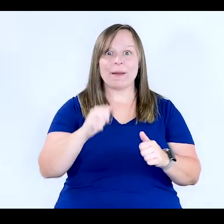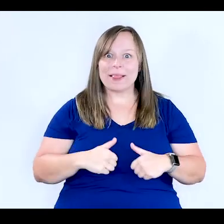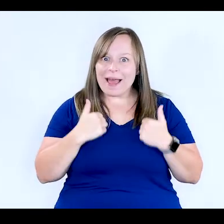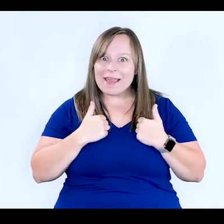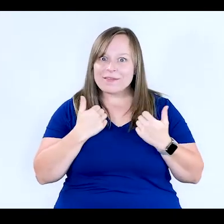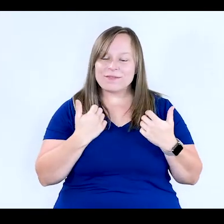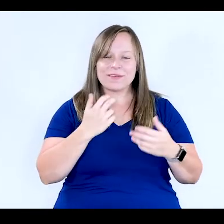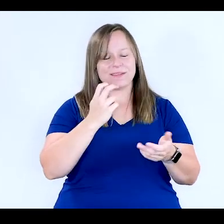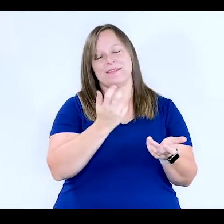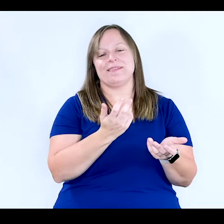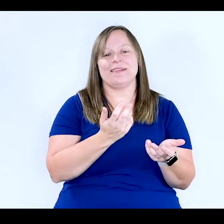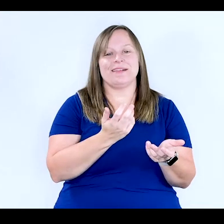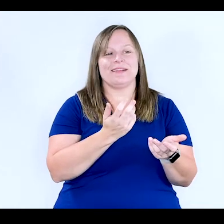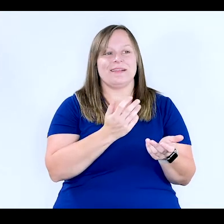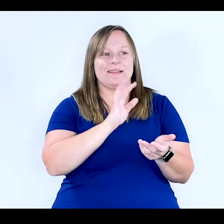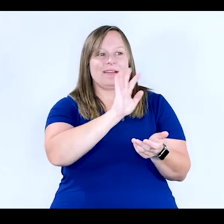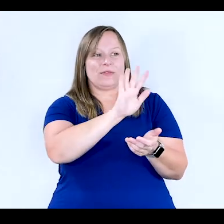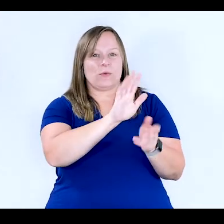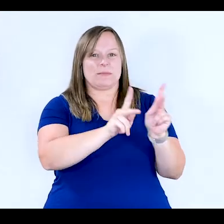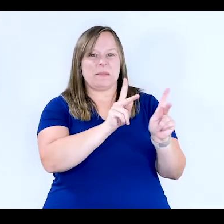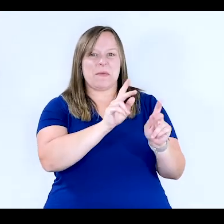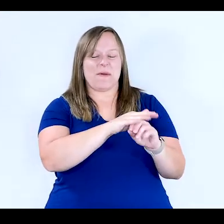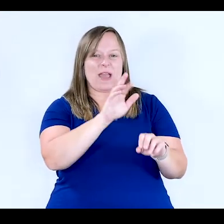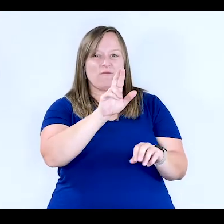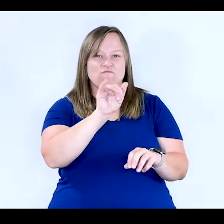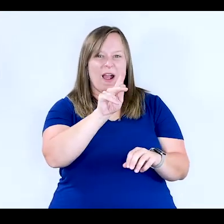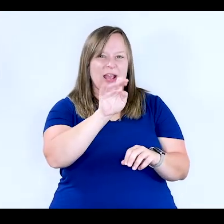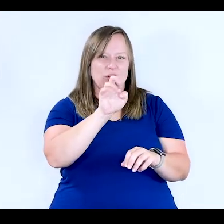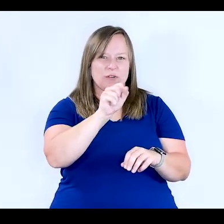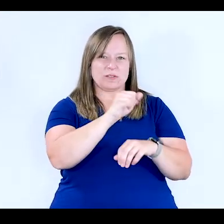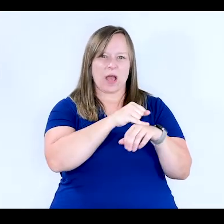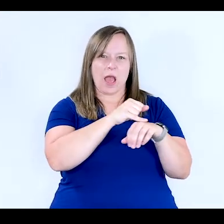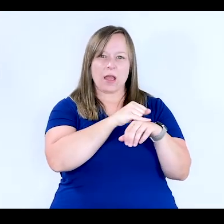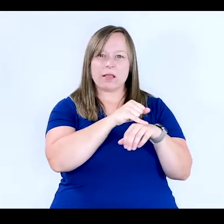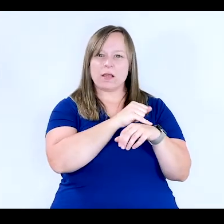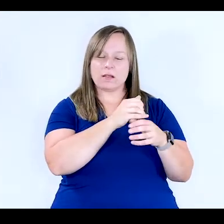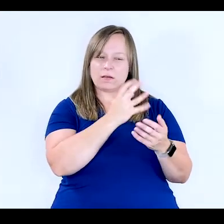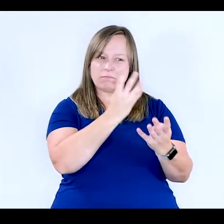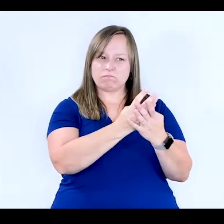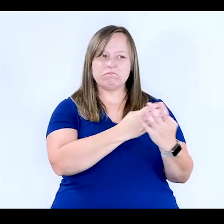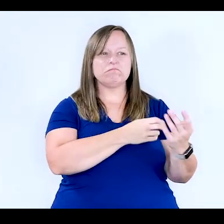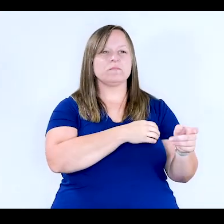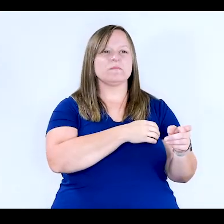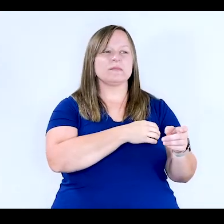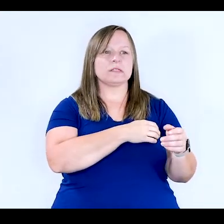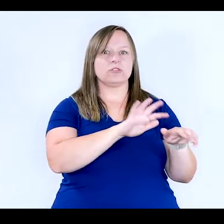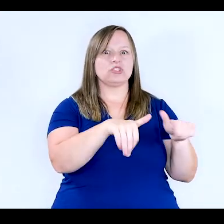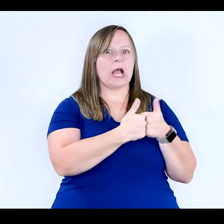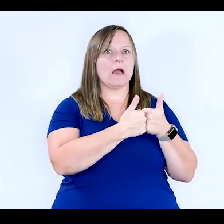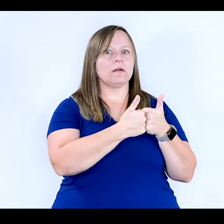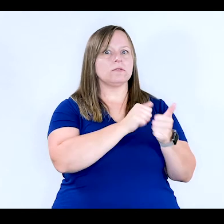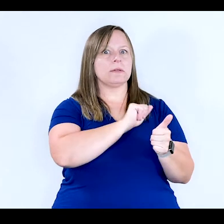patients at Rikers Island face unique challenges upon reentry back into the